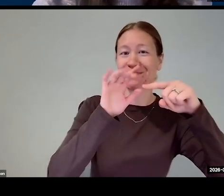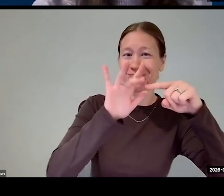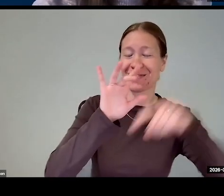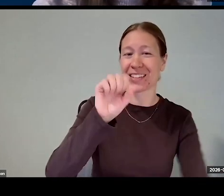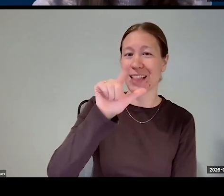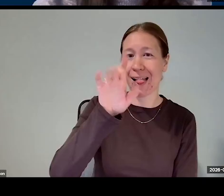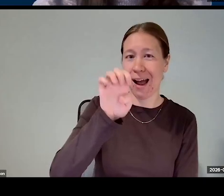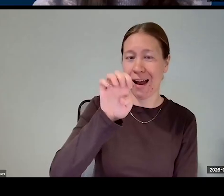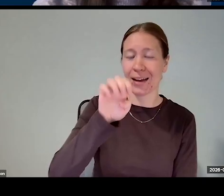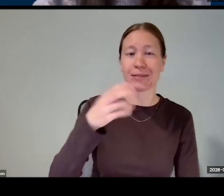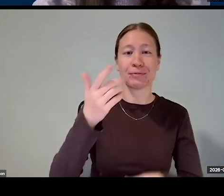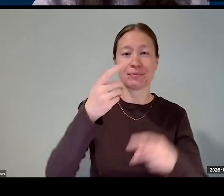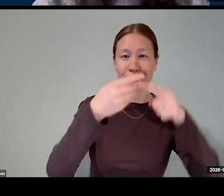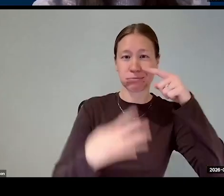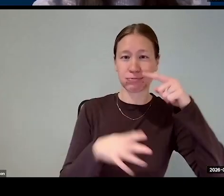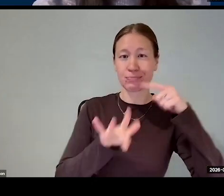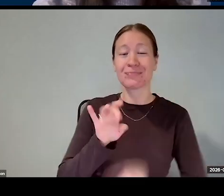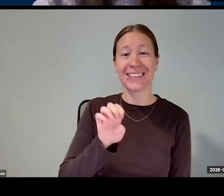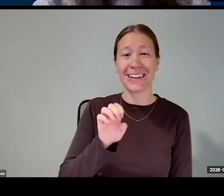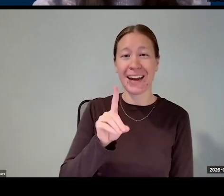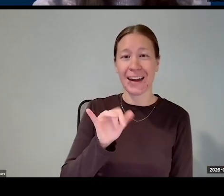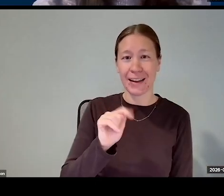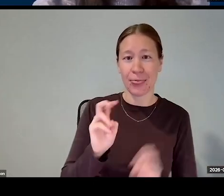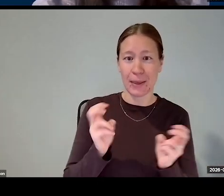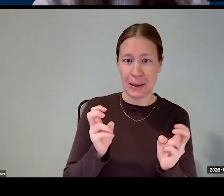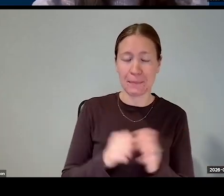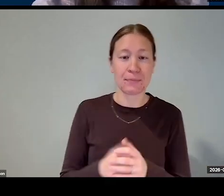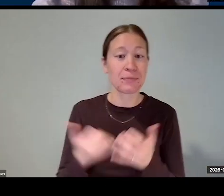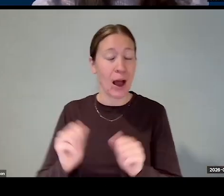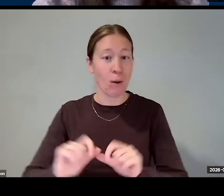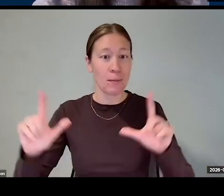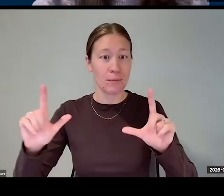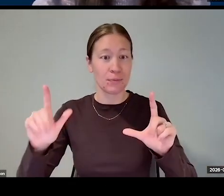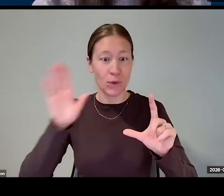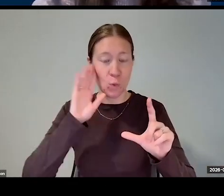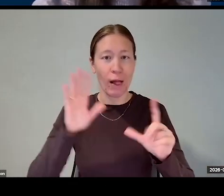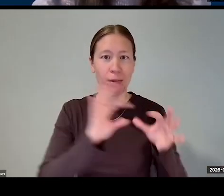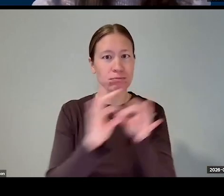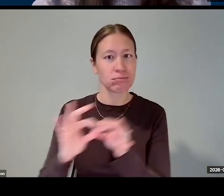and it will take you directly to the slide layout that you're currently using.